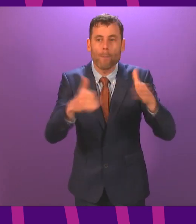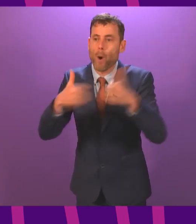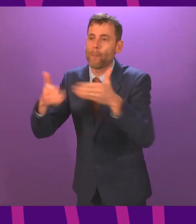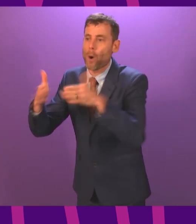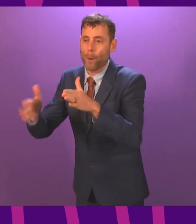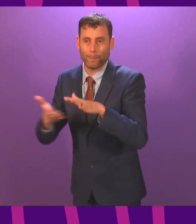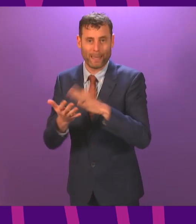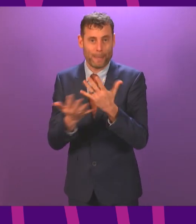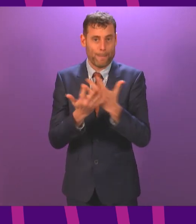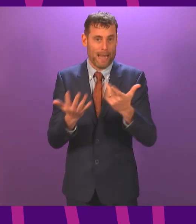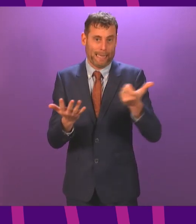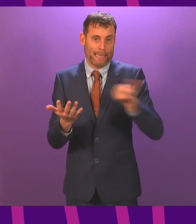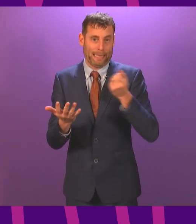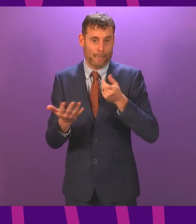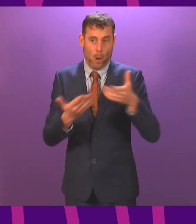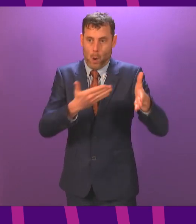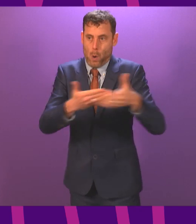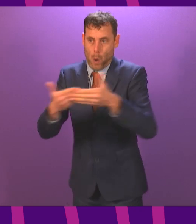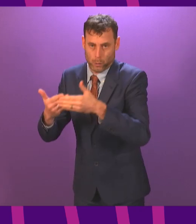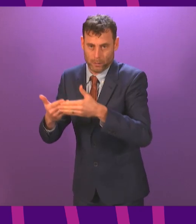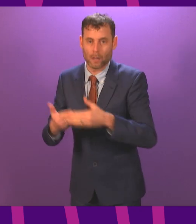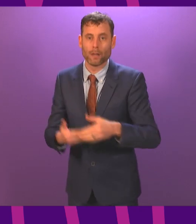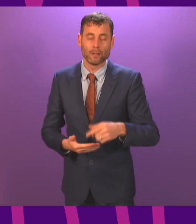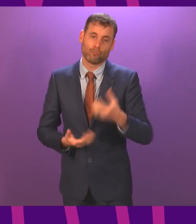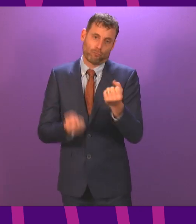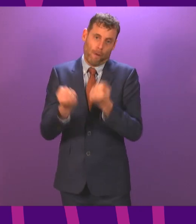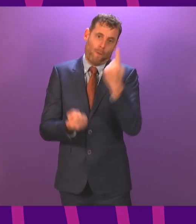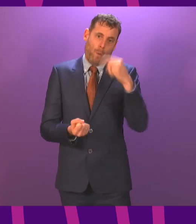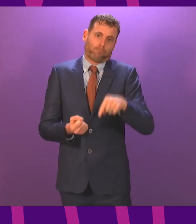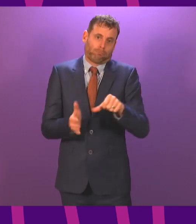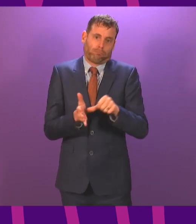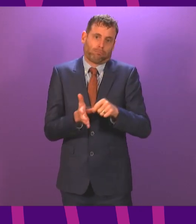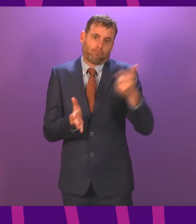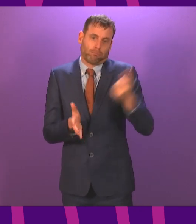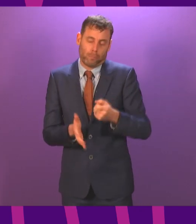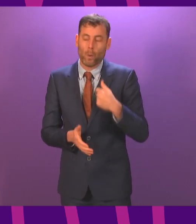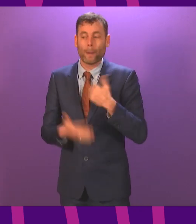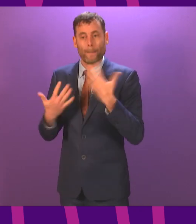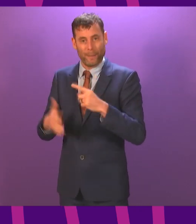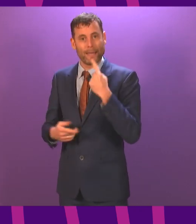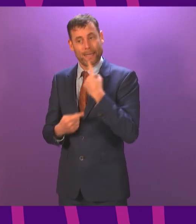hire vehicle sector. On 17 November, we announced an additional £30 million in business support